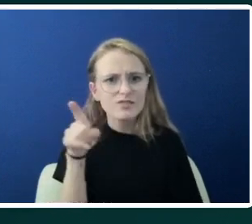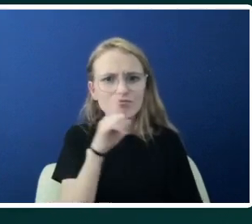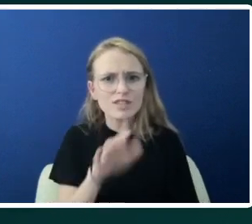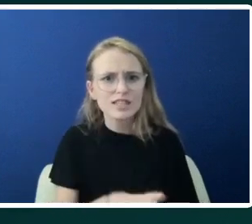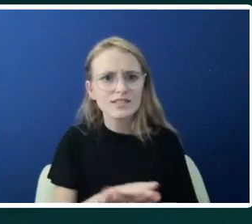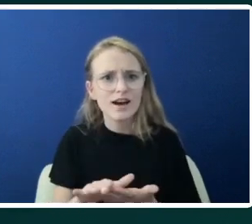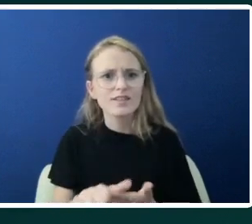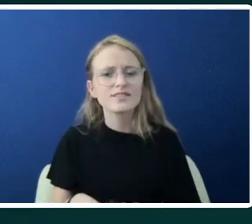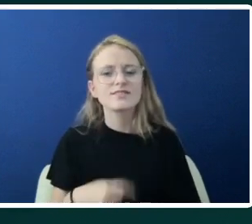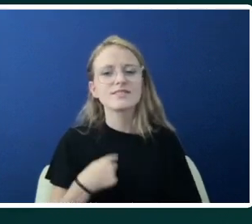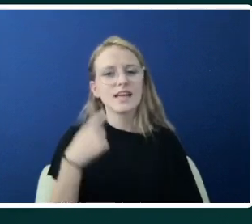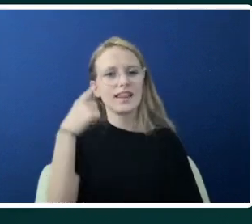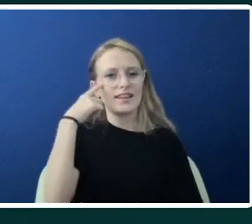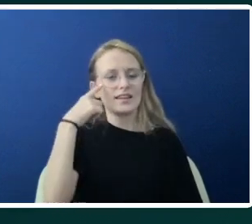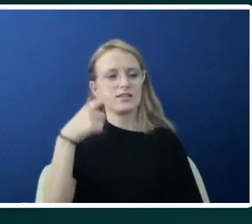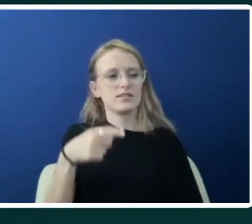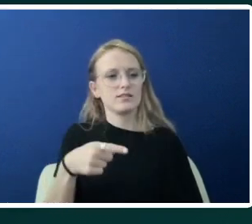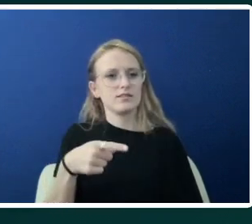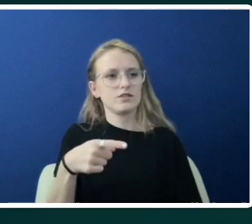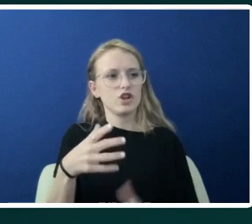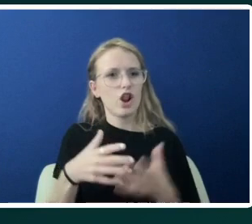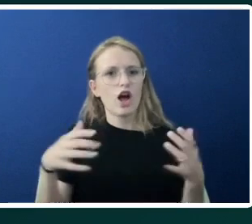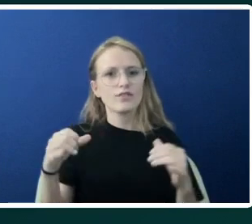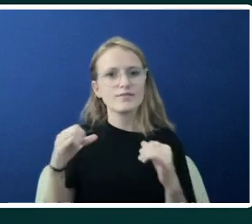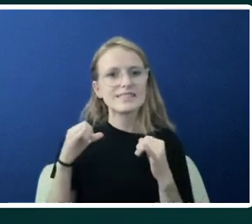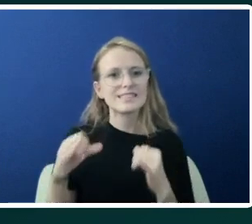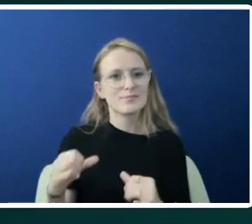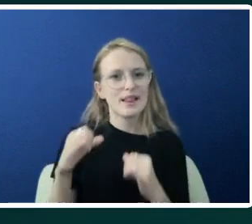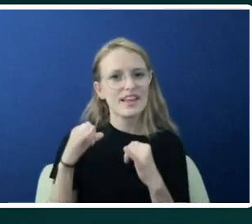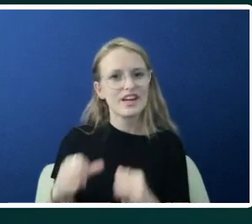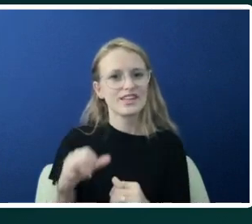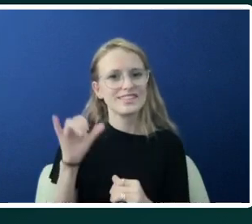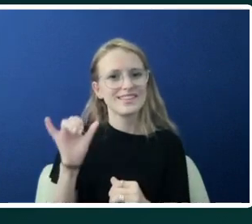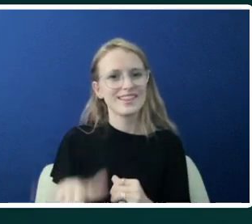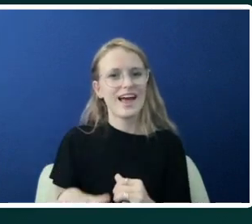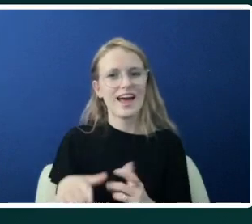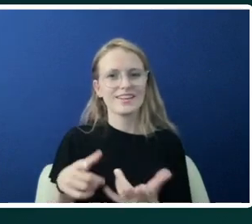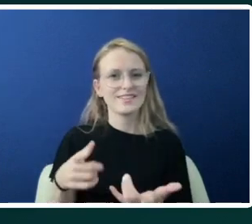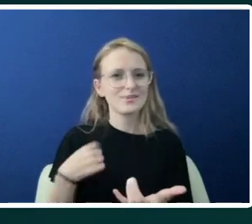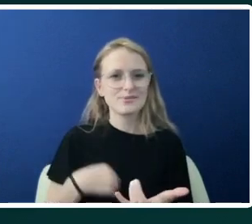you know, there's a lot of similarities, right, that we have, you know, with these other kids.